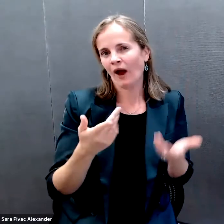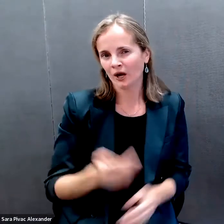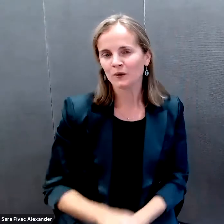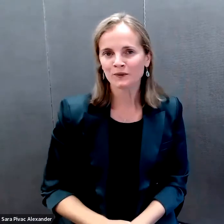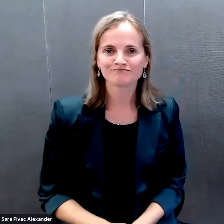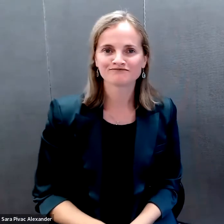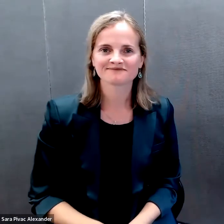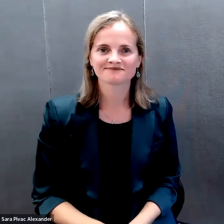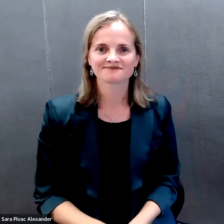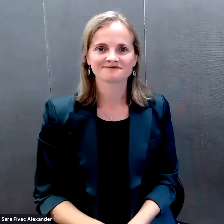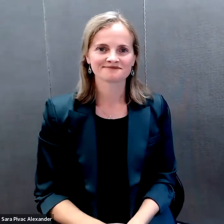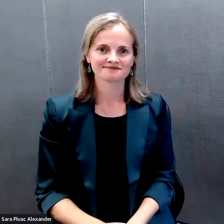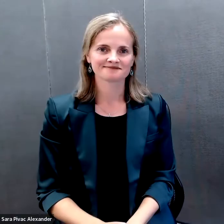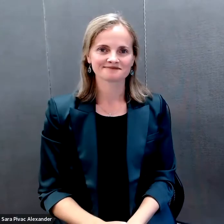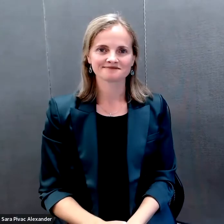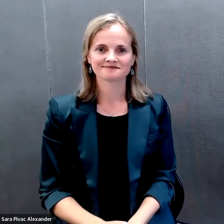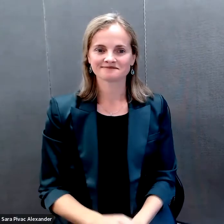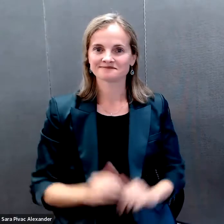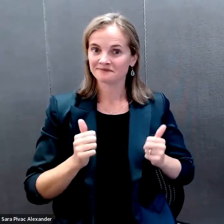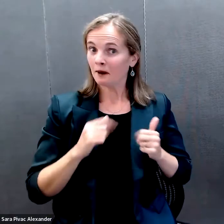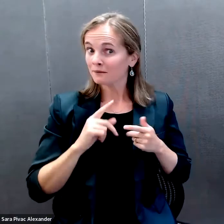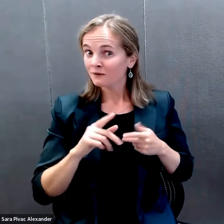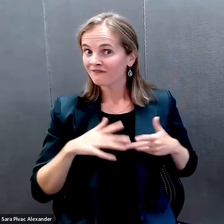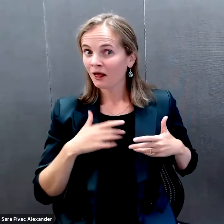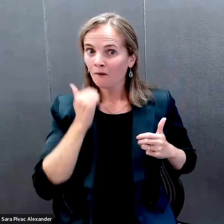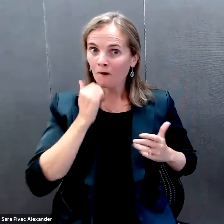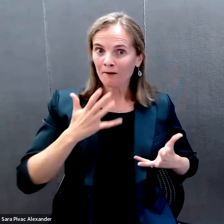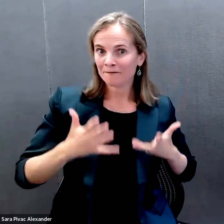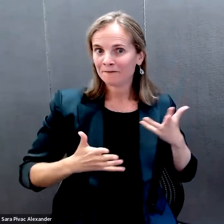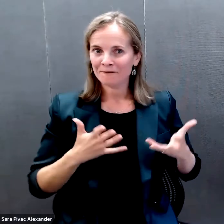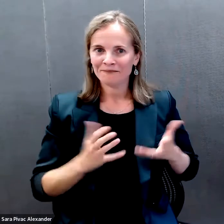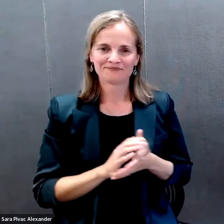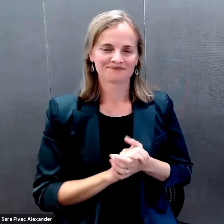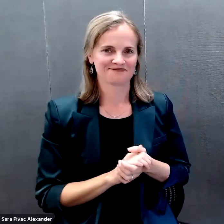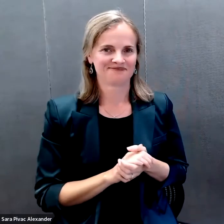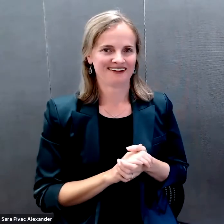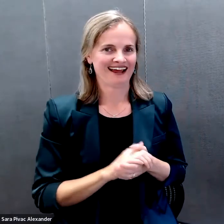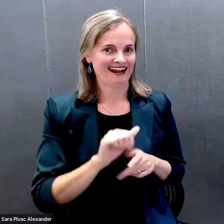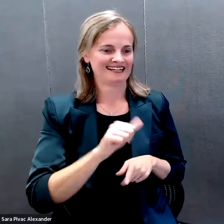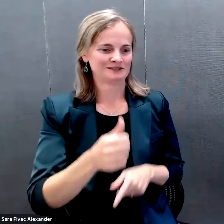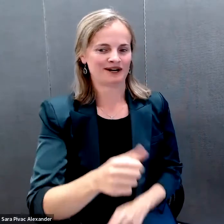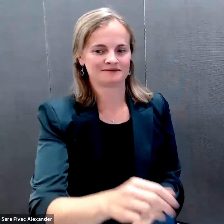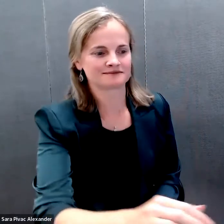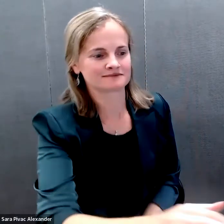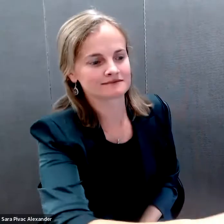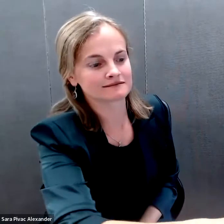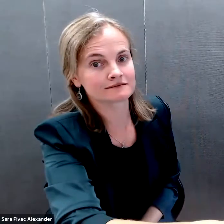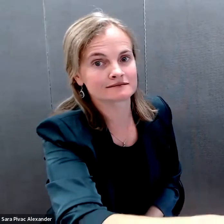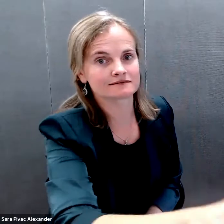so we translate how are you but it's really one sign okay I hope your hands are getting warmed up next one